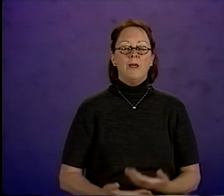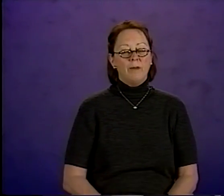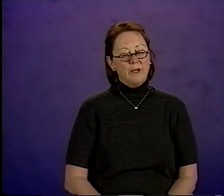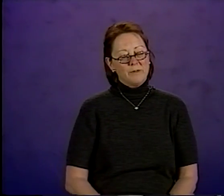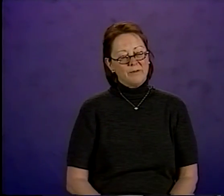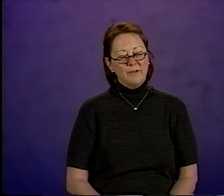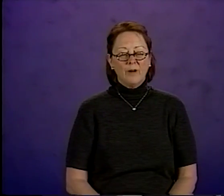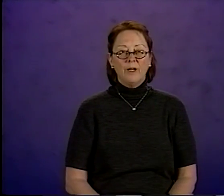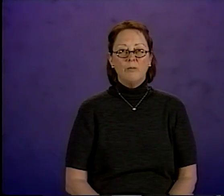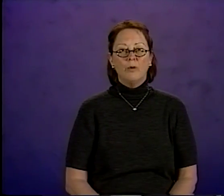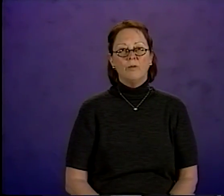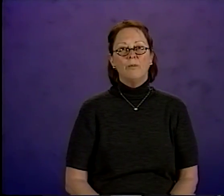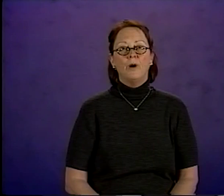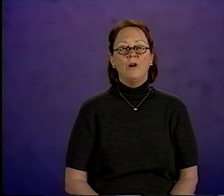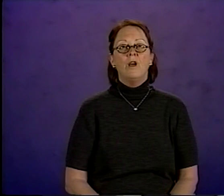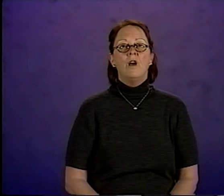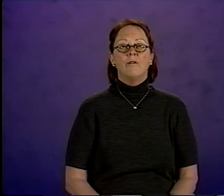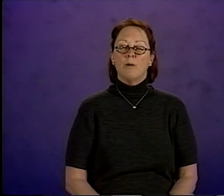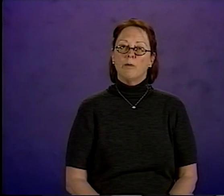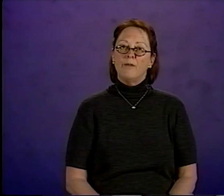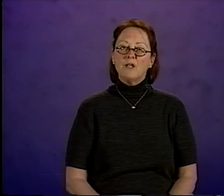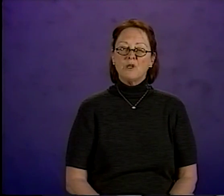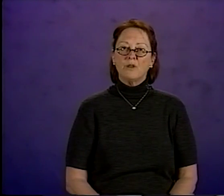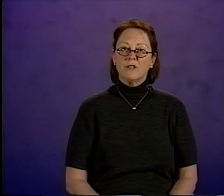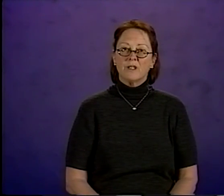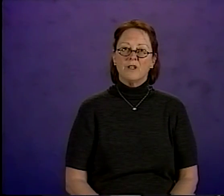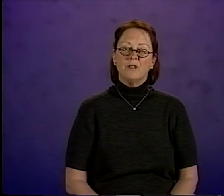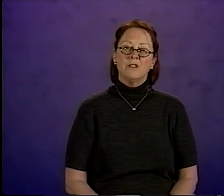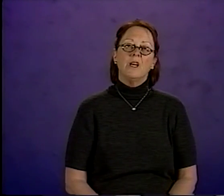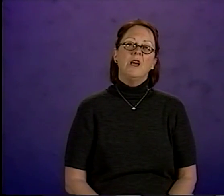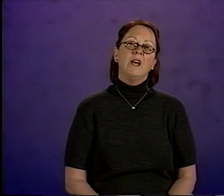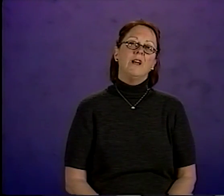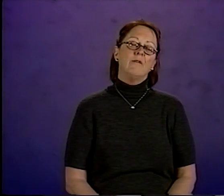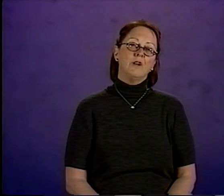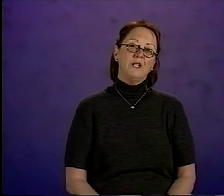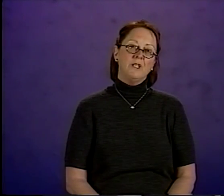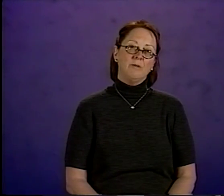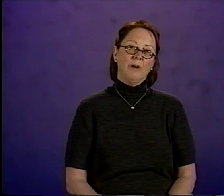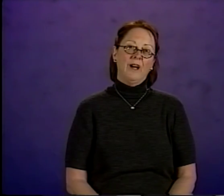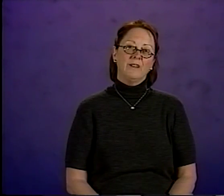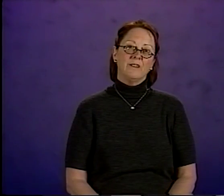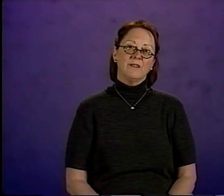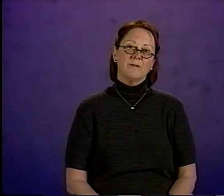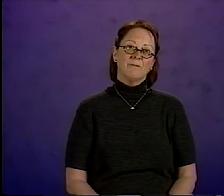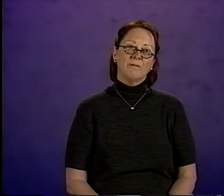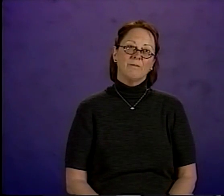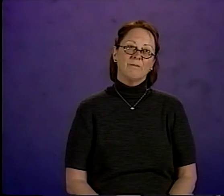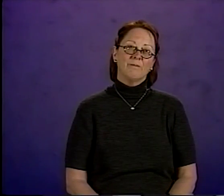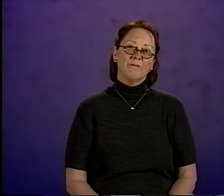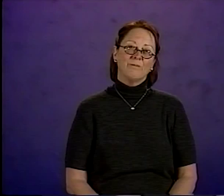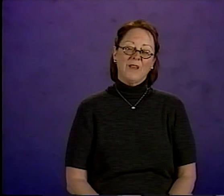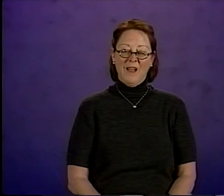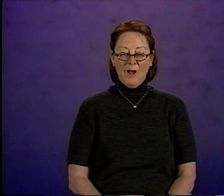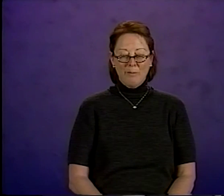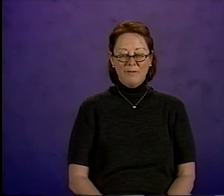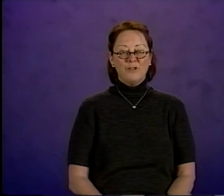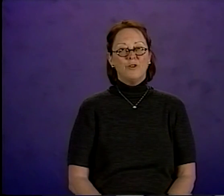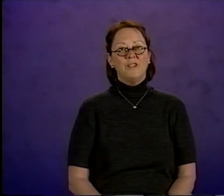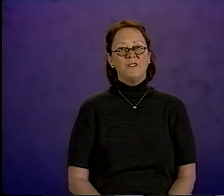It becomes a very important part of our professional discussion and of our teaching practice. I hope you've enjoyed this